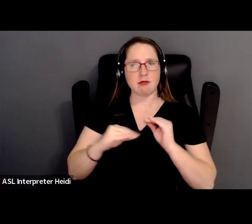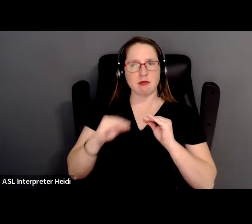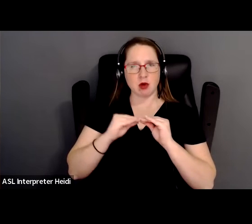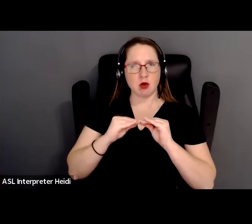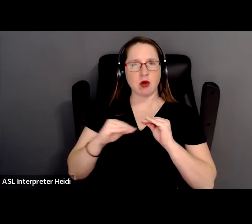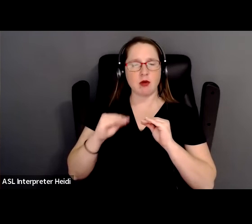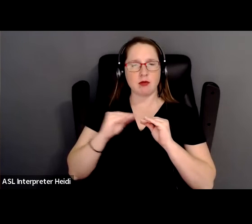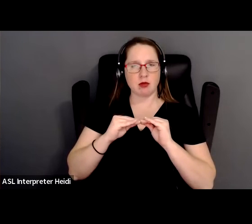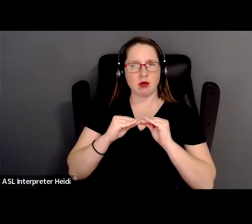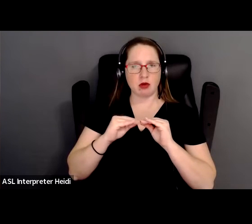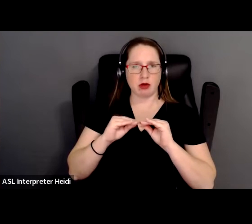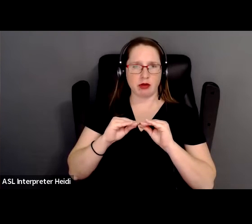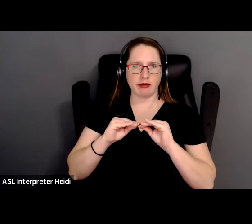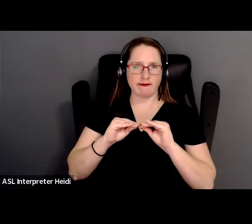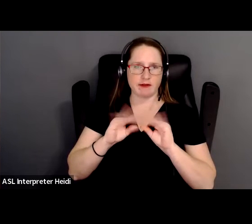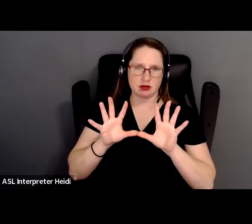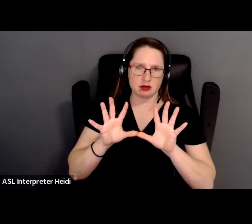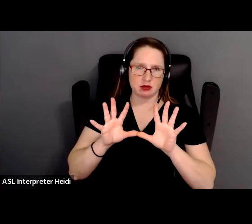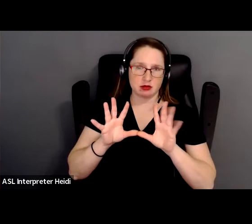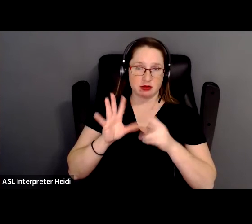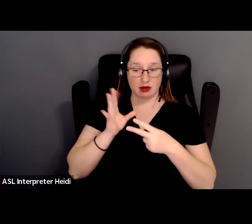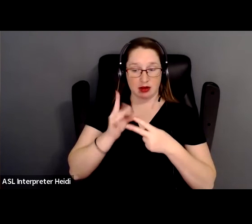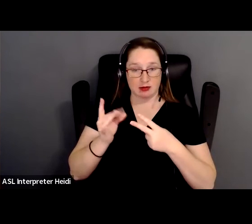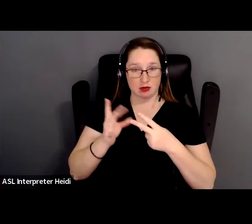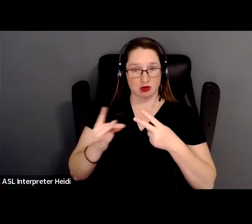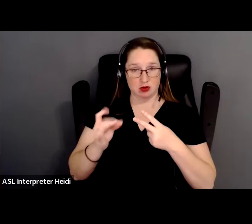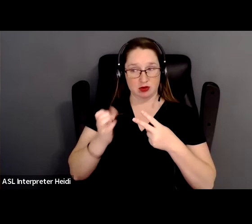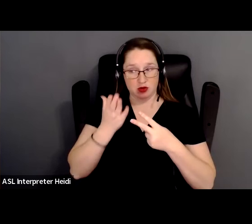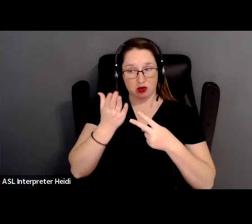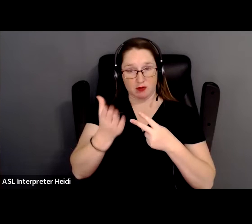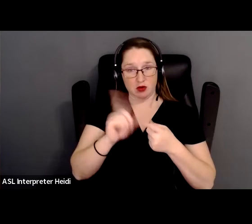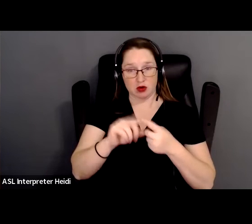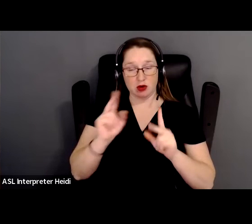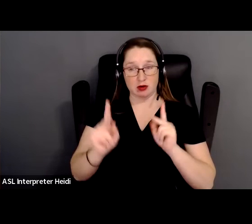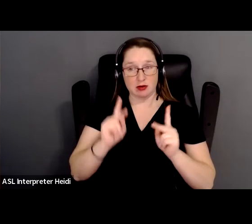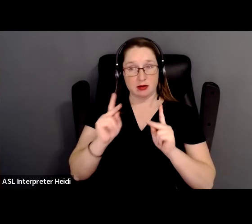obvious that the options that are being offered to people are well,